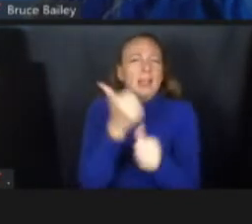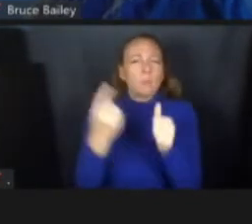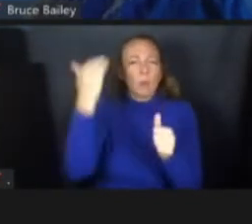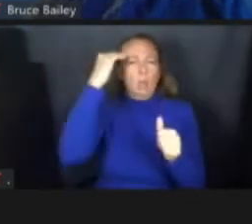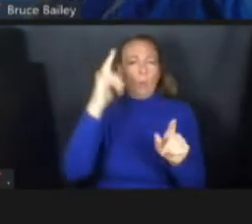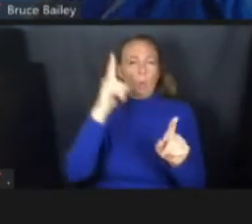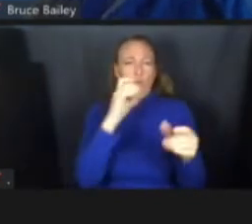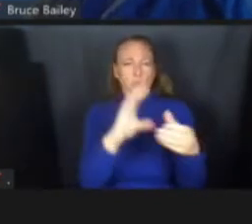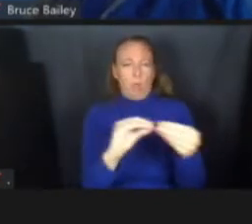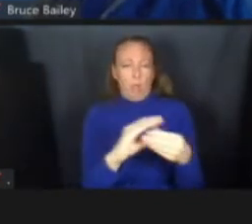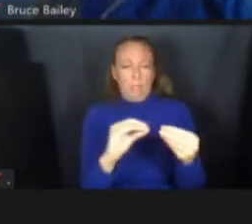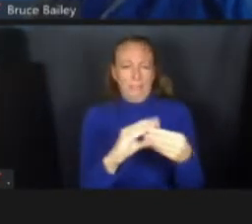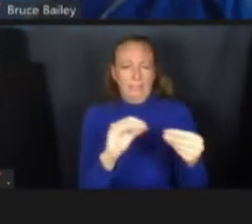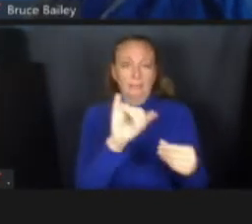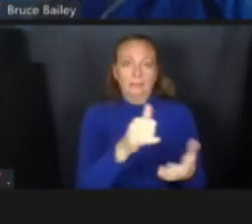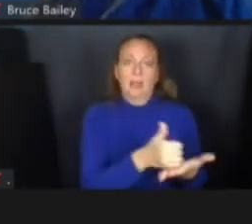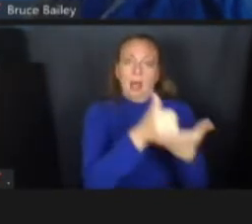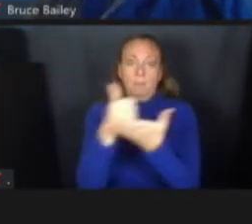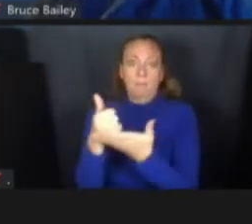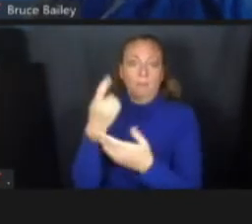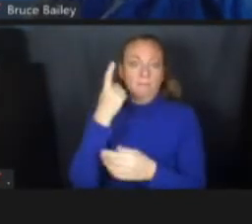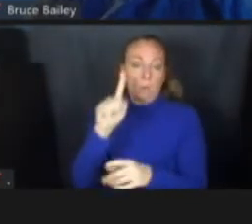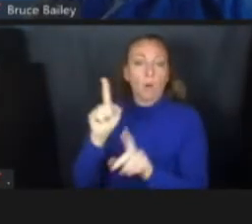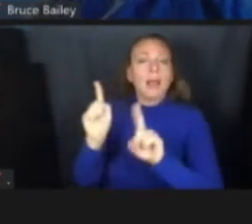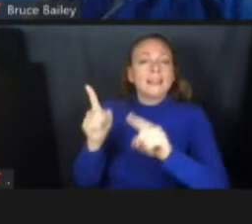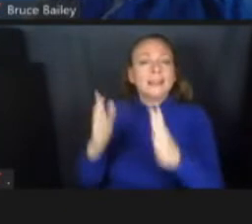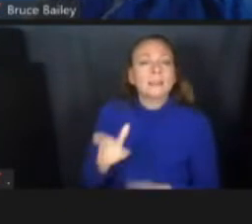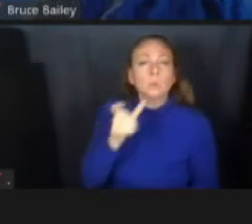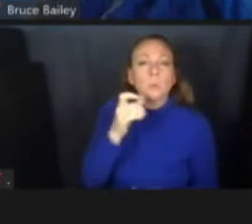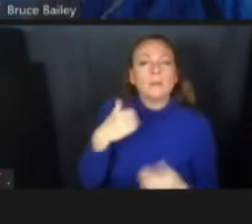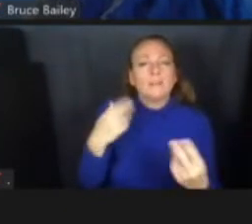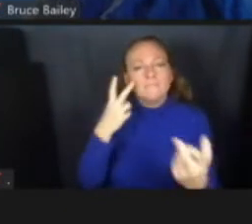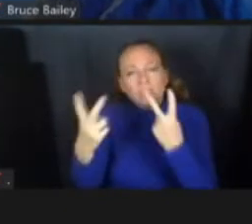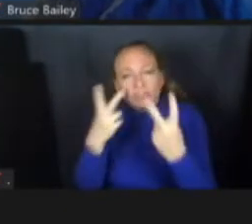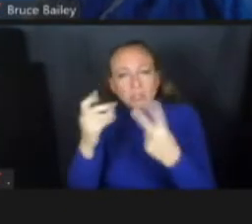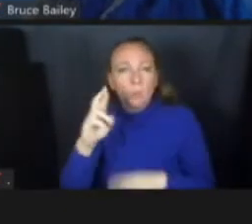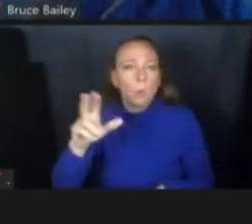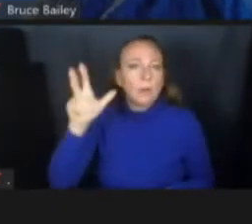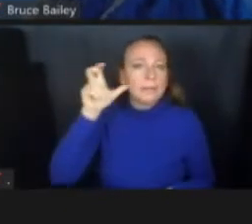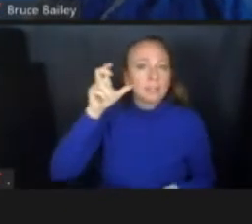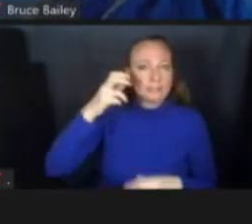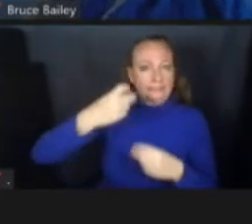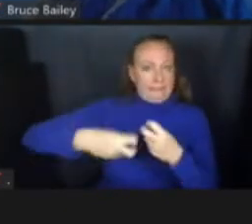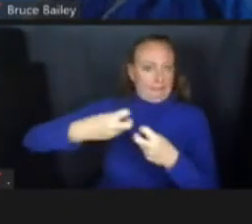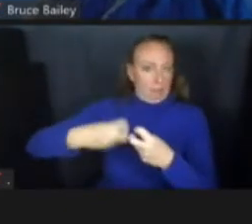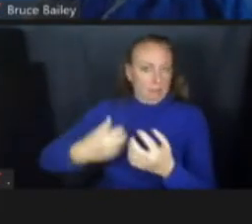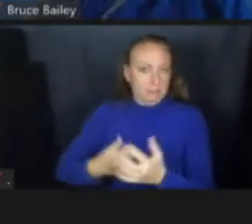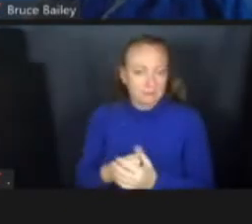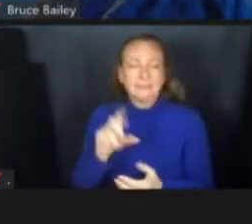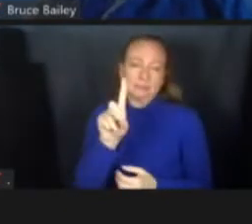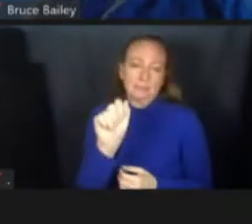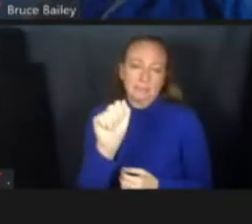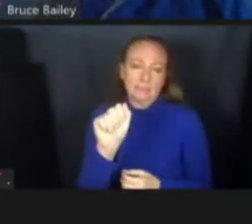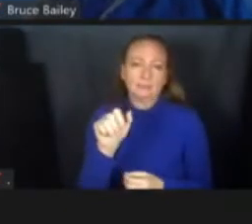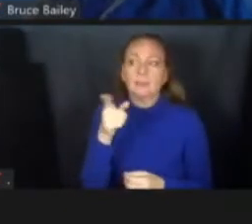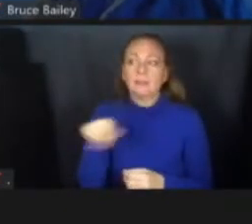This is particularly helpful for attendees who have vision or hearing disabilities to identify the speaker.